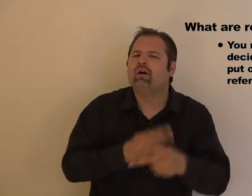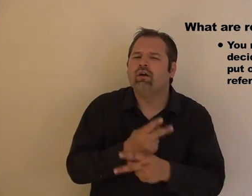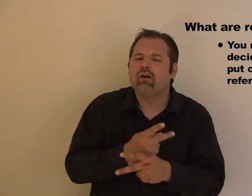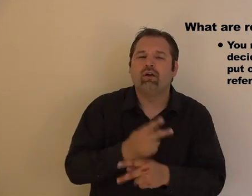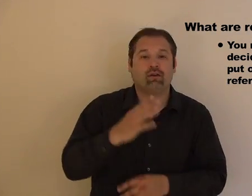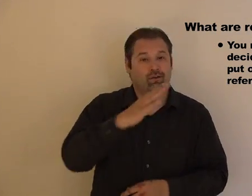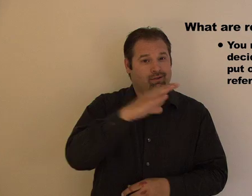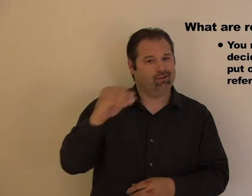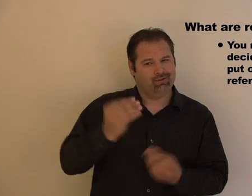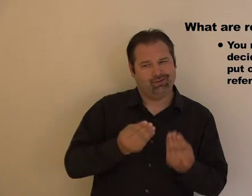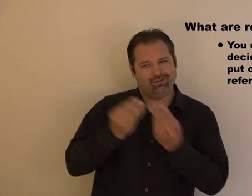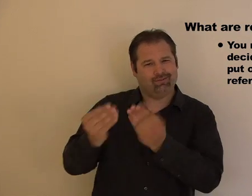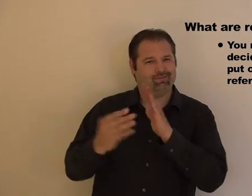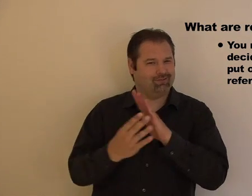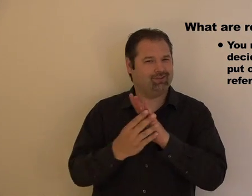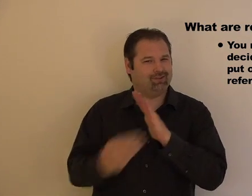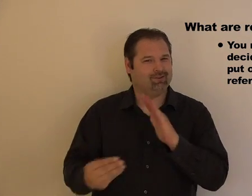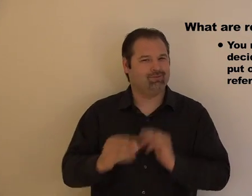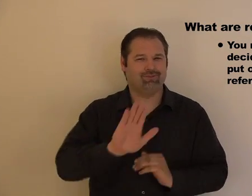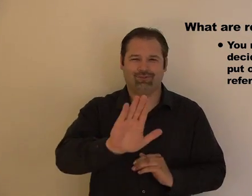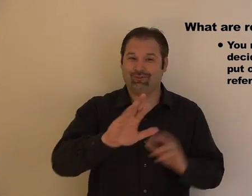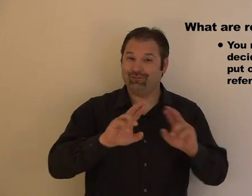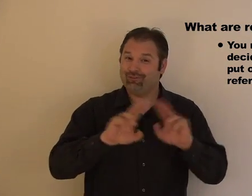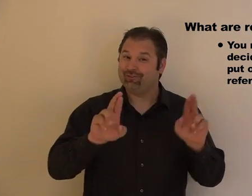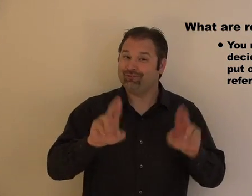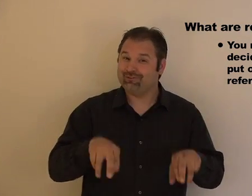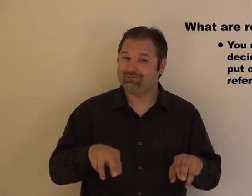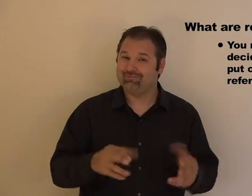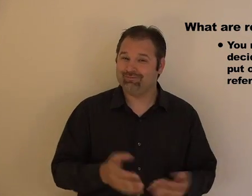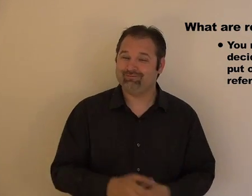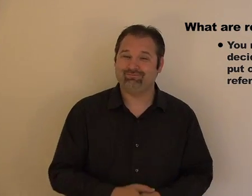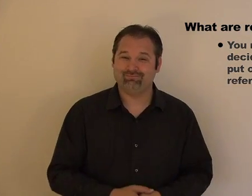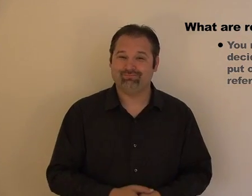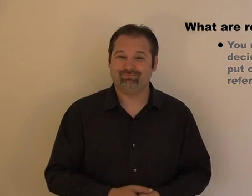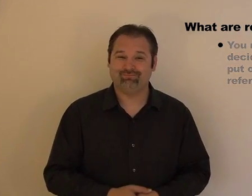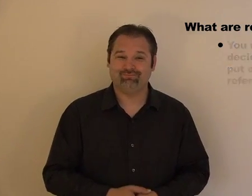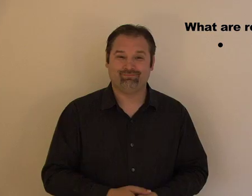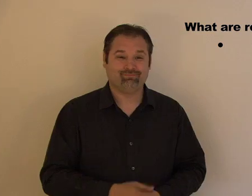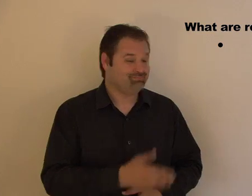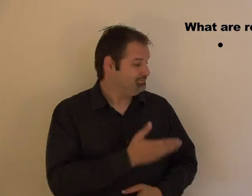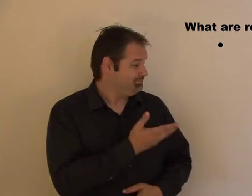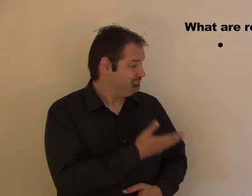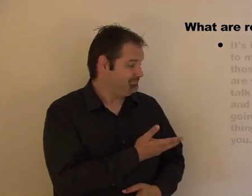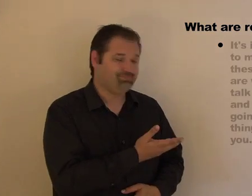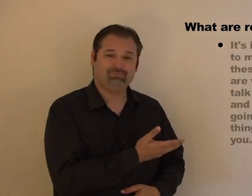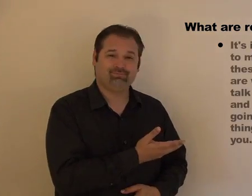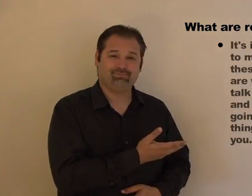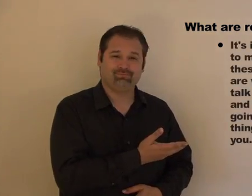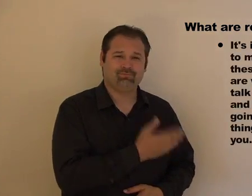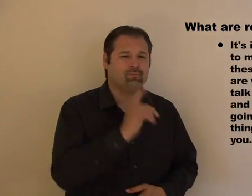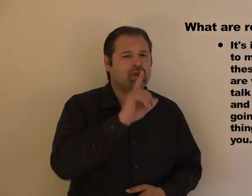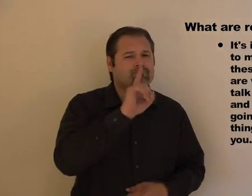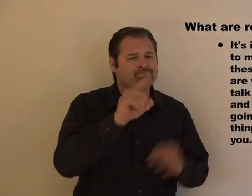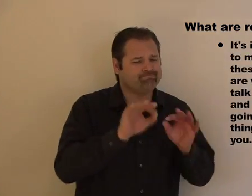Now, it's important to make sure these people are willing to talk to employers,